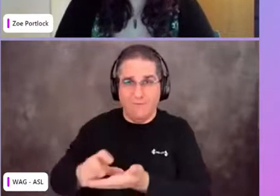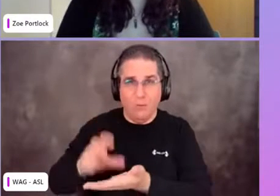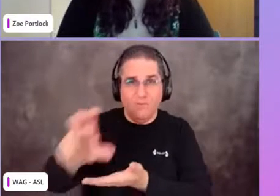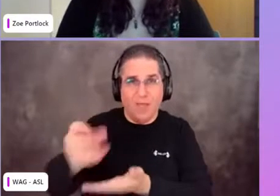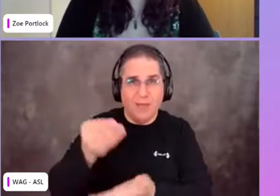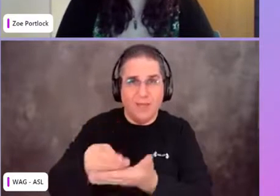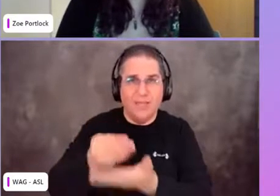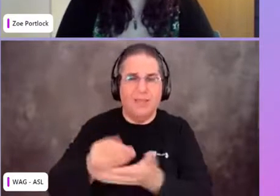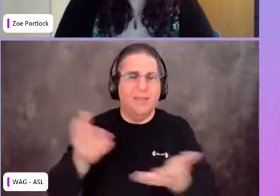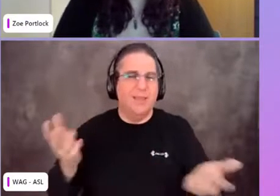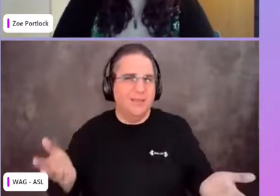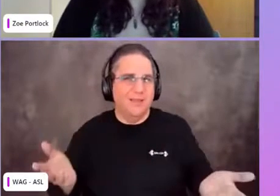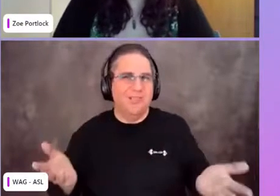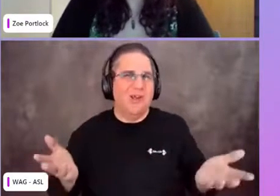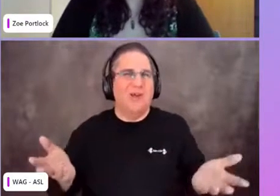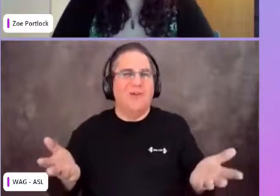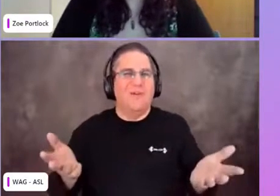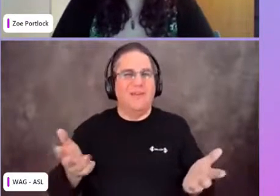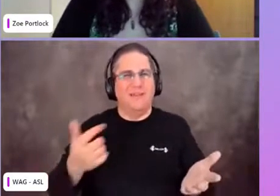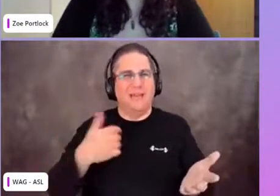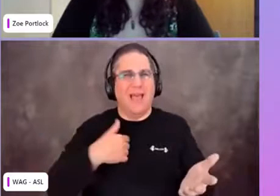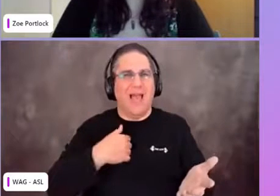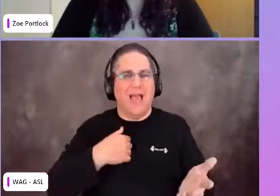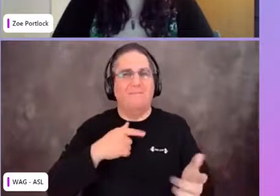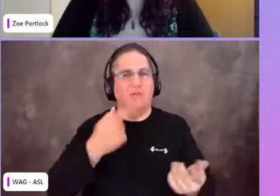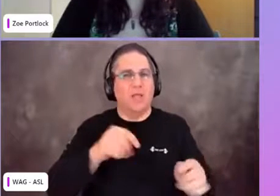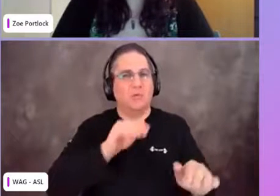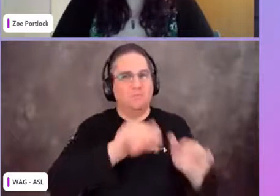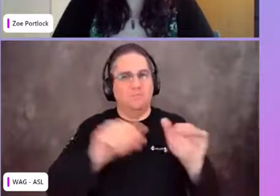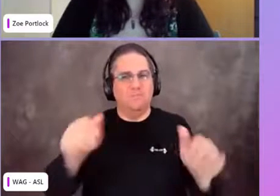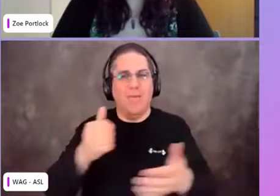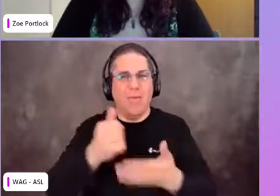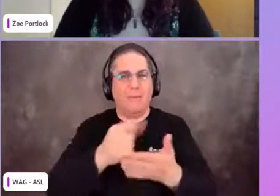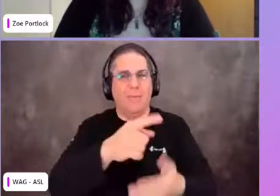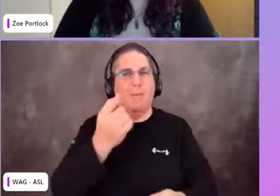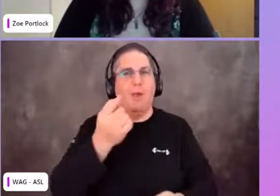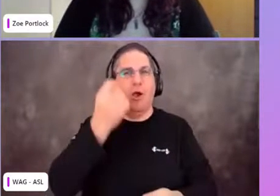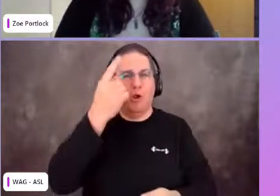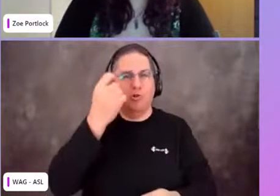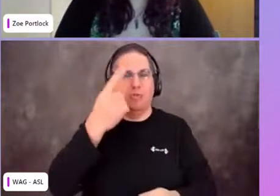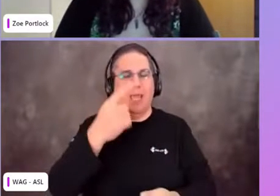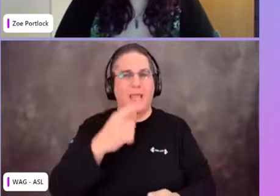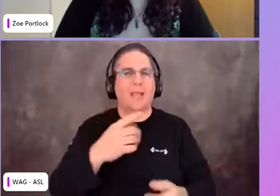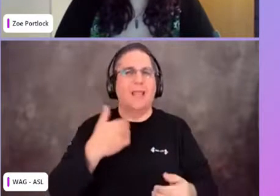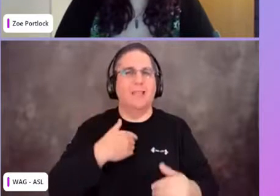level, testing level, the product managers thinking how to plan it in, leadership can make sure there's funding for